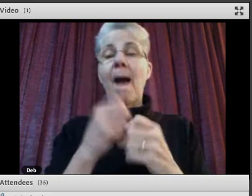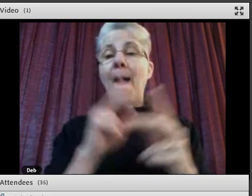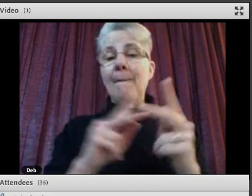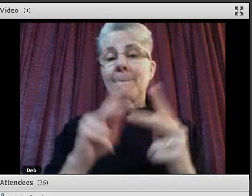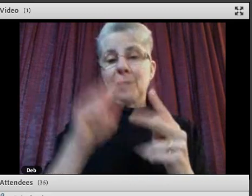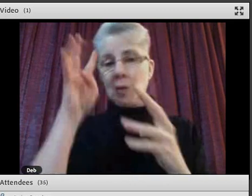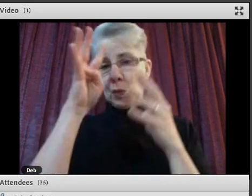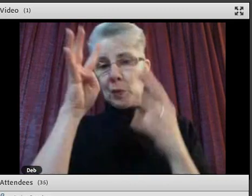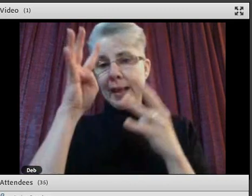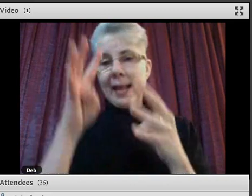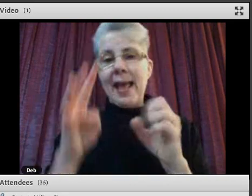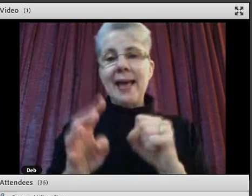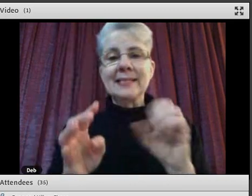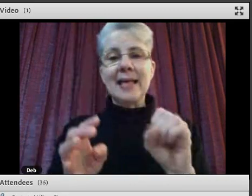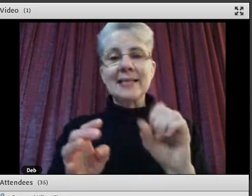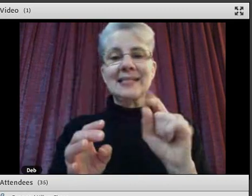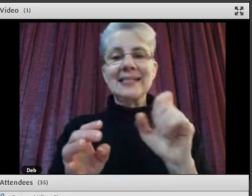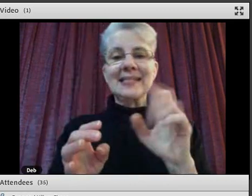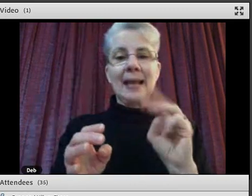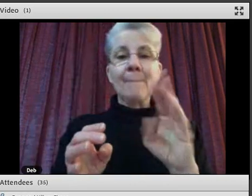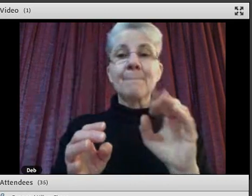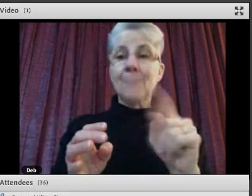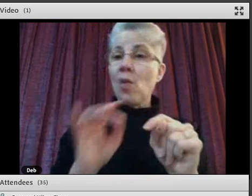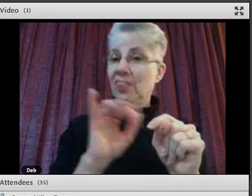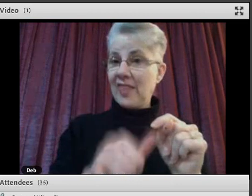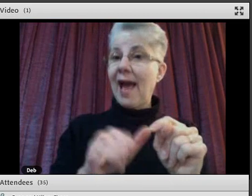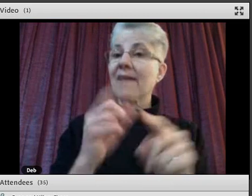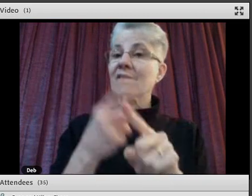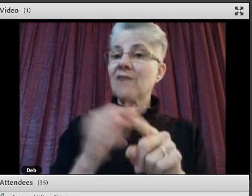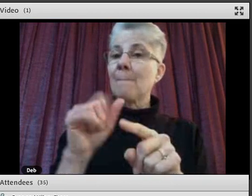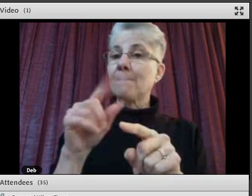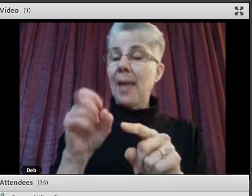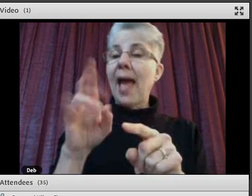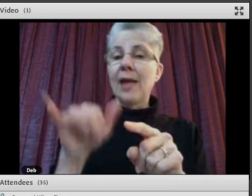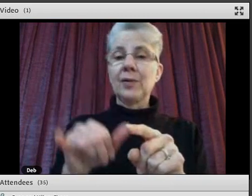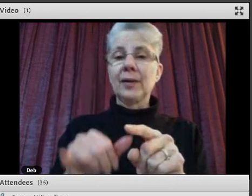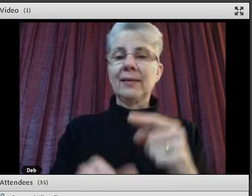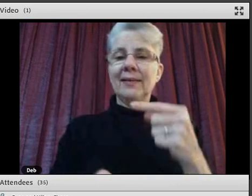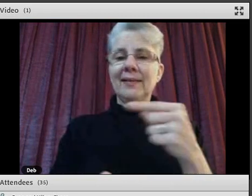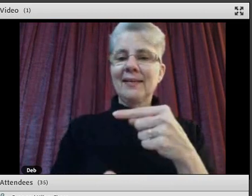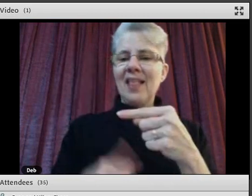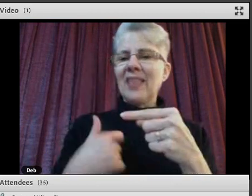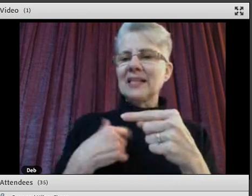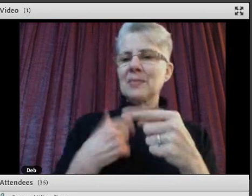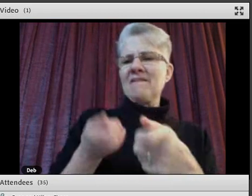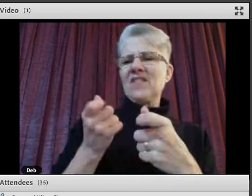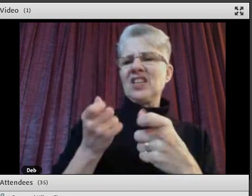create this little SS sea boat. It's not solar powered. It's battery powered. But I think that's me fishing off the back.